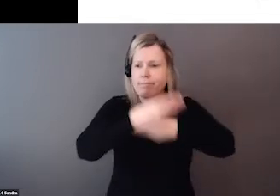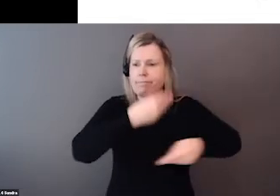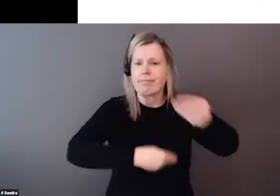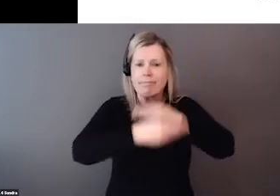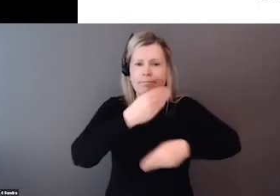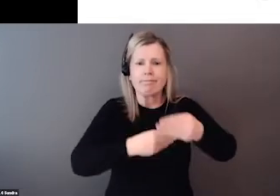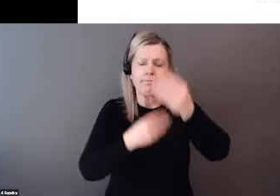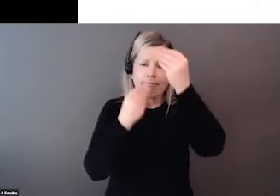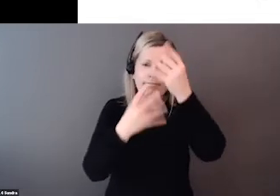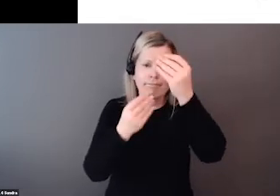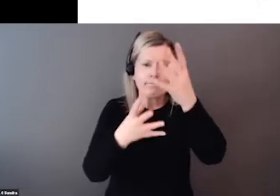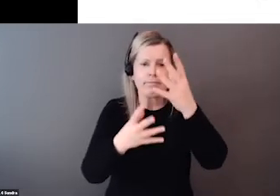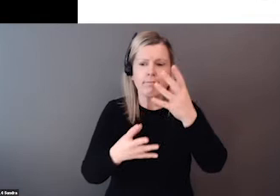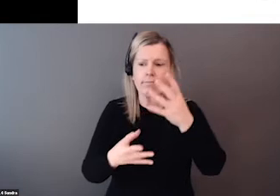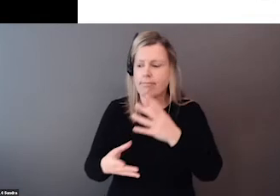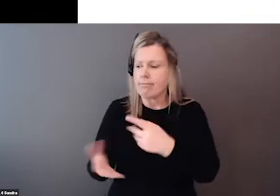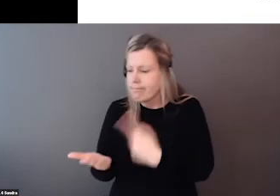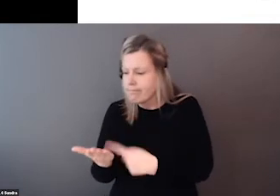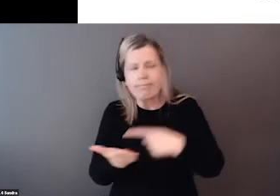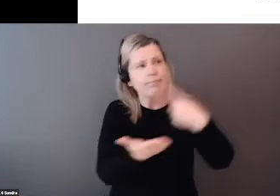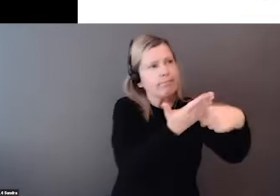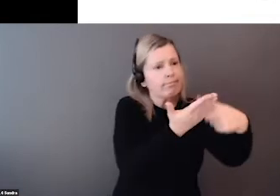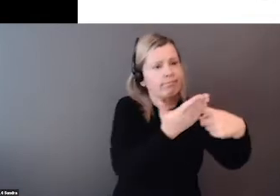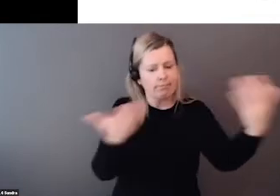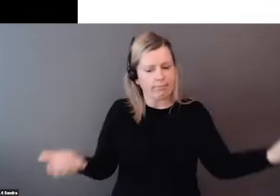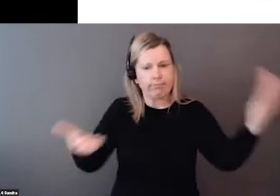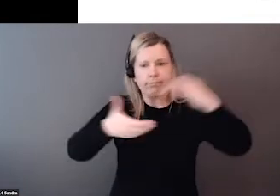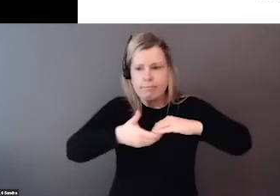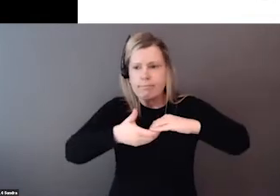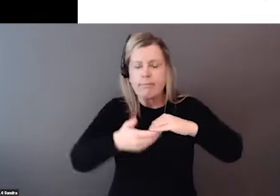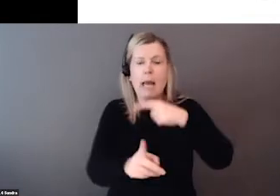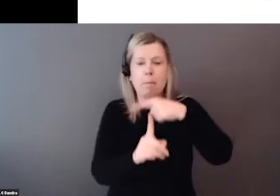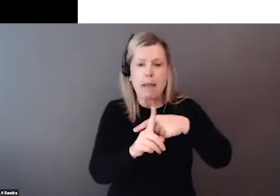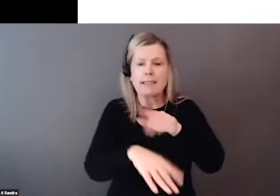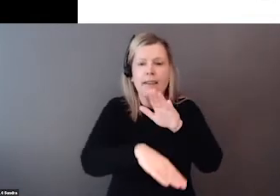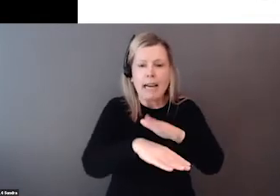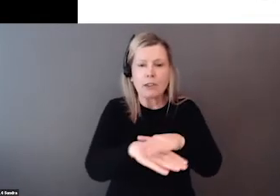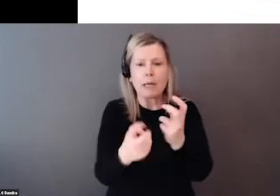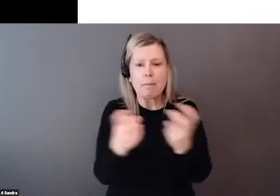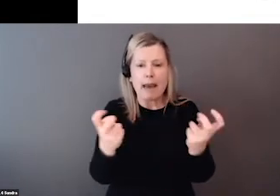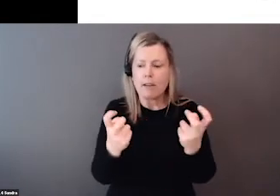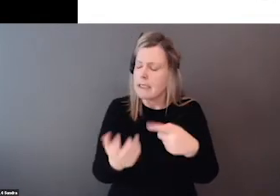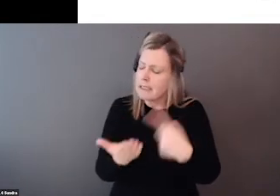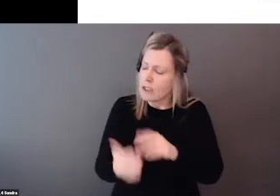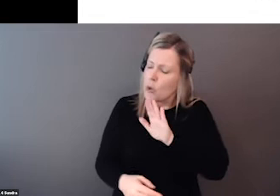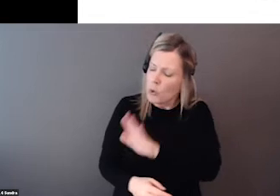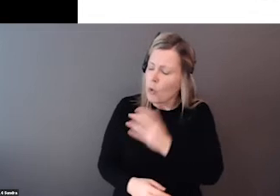And that means engaging our community partners as well as an advisory panel of young people with lived experience in all phases of the research process.